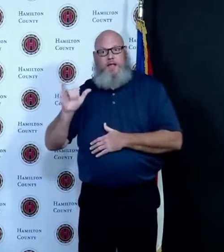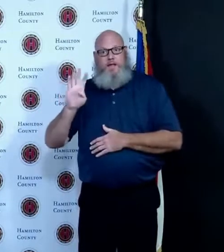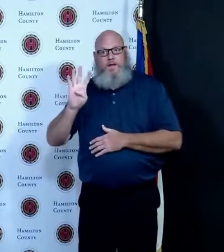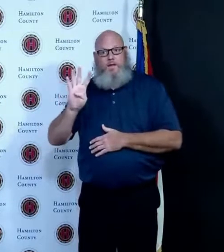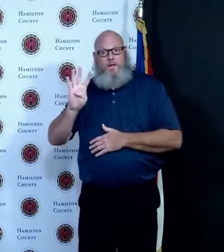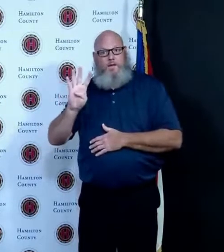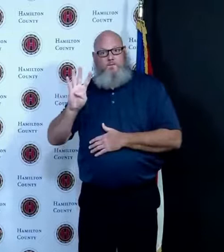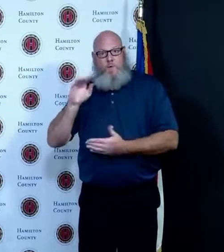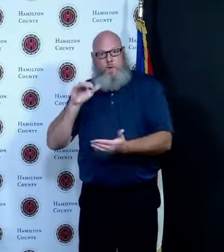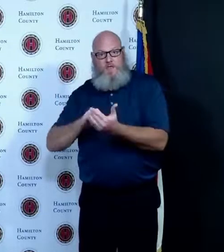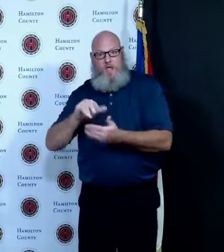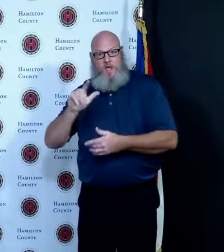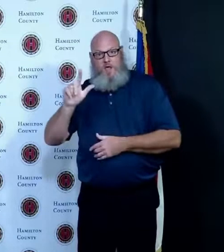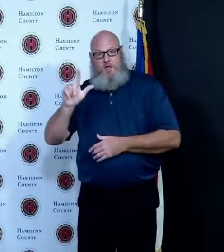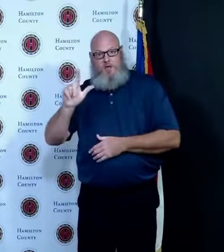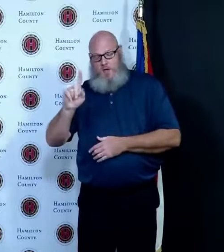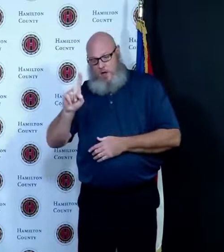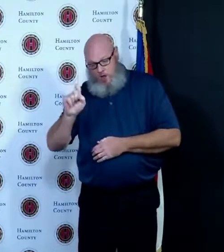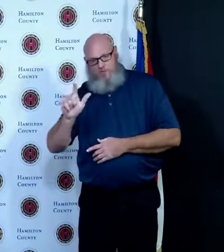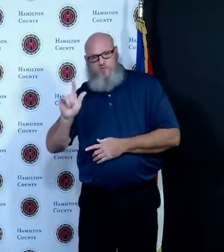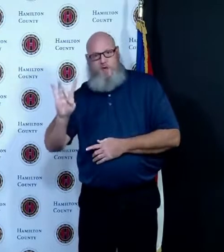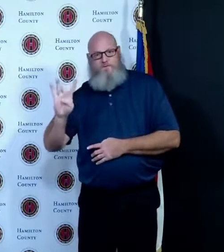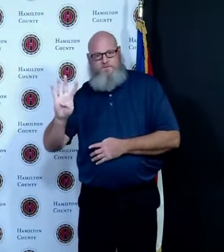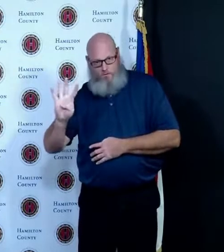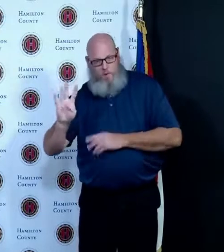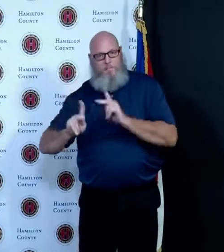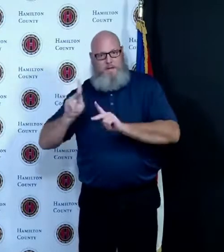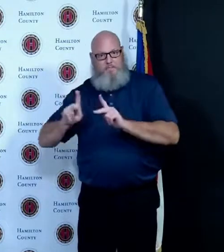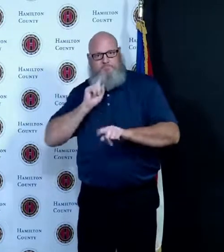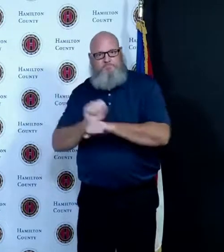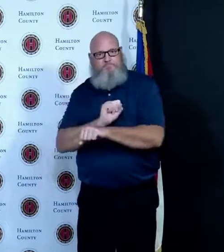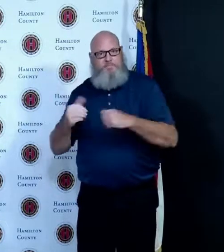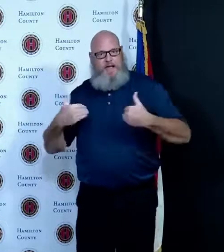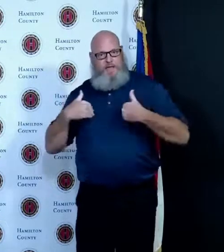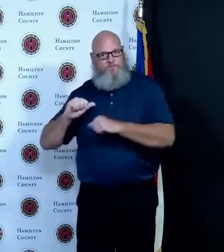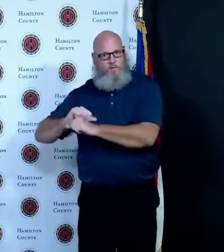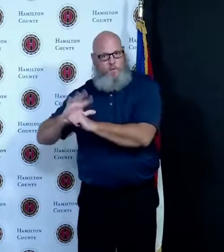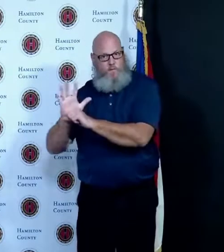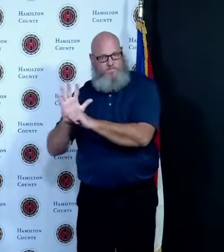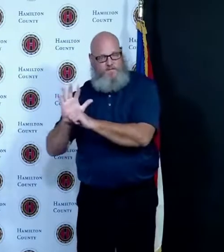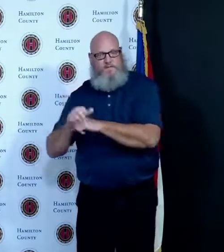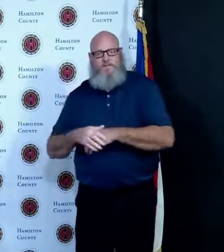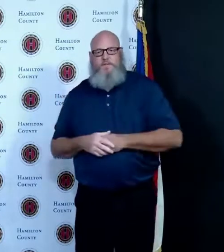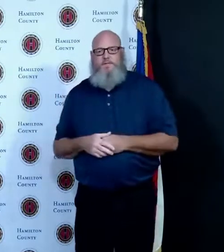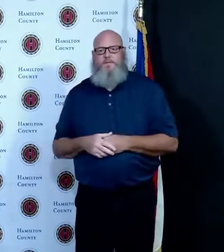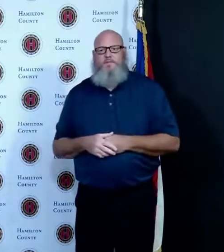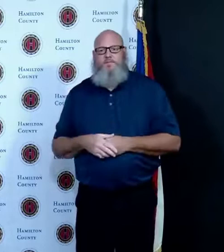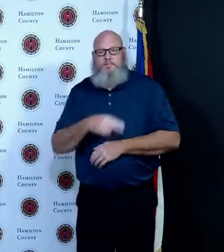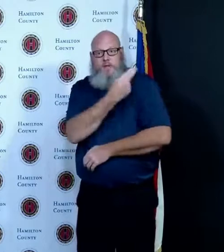are up to 2,234 the increase from last week is 90 in